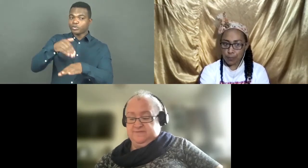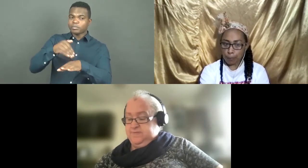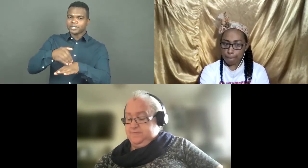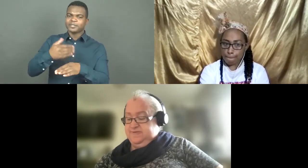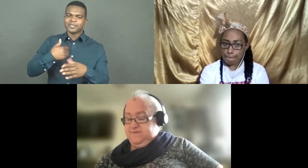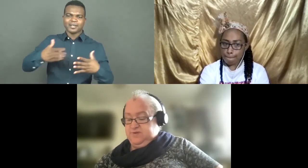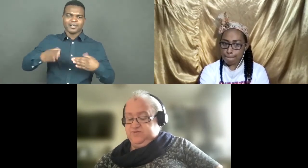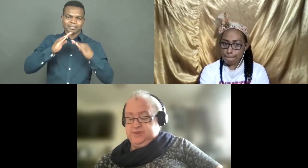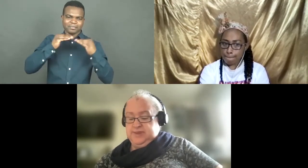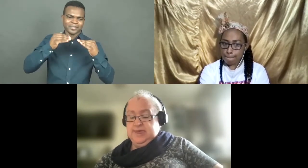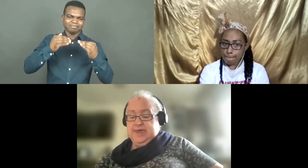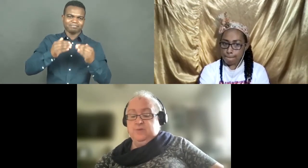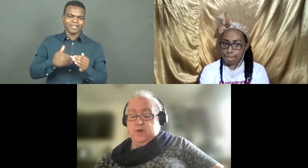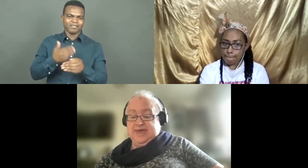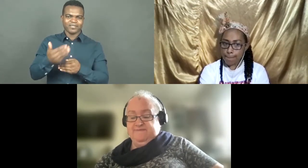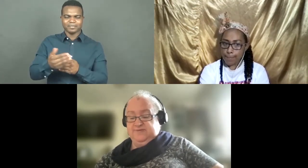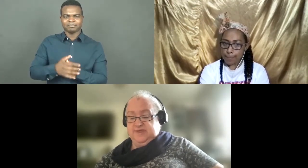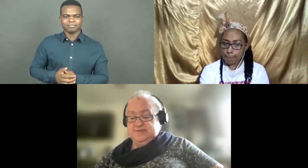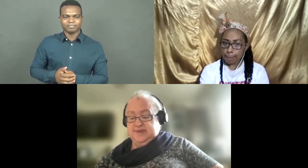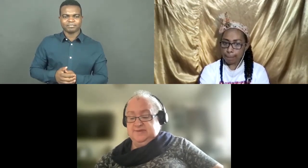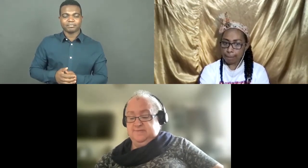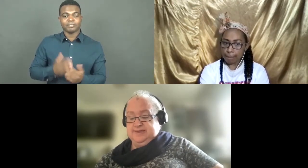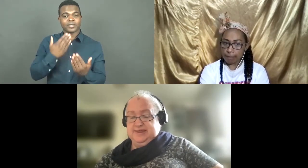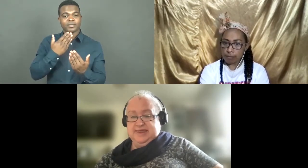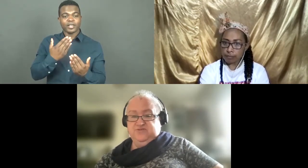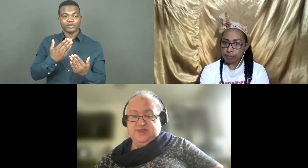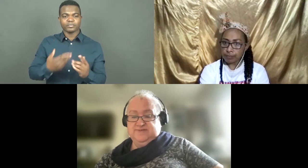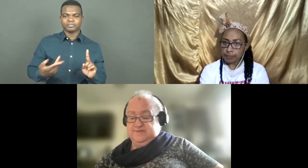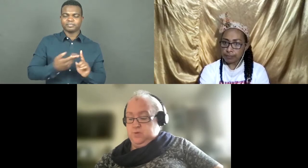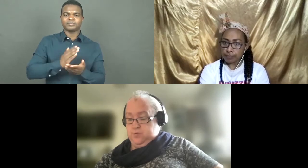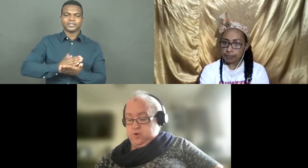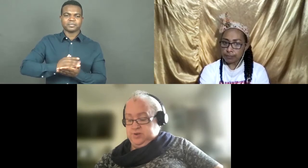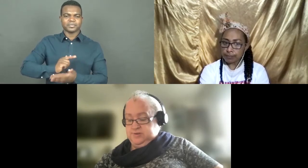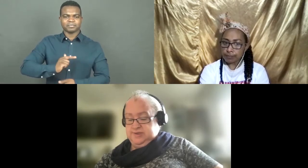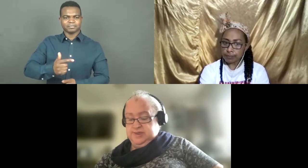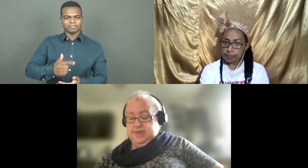from the Pacific region and why advocacy and data disability collection is so important